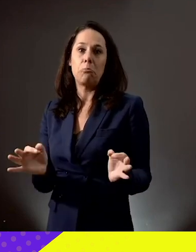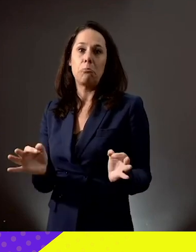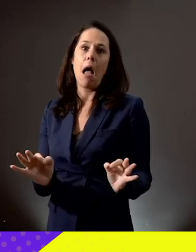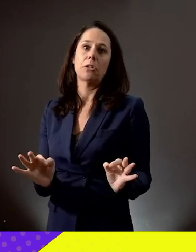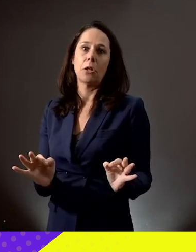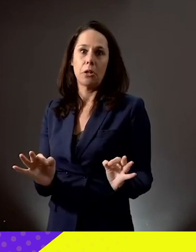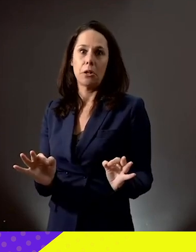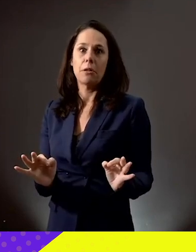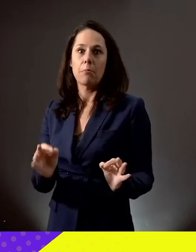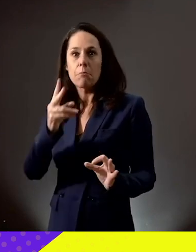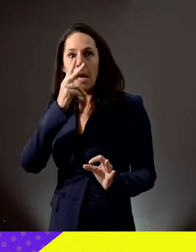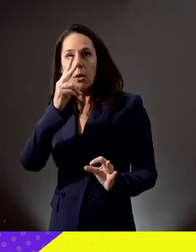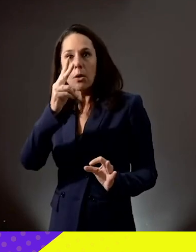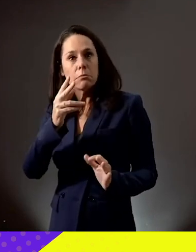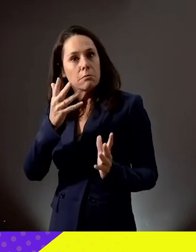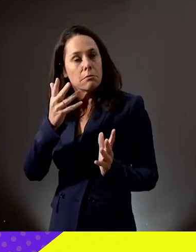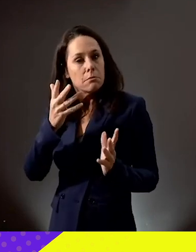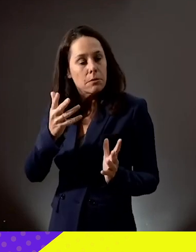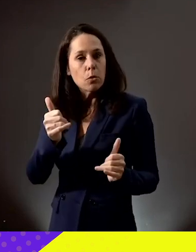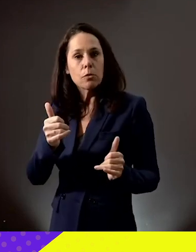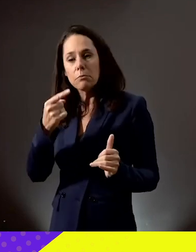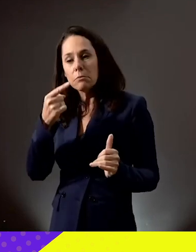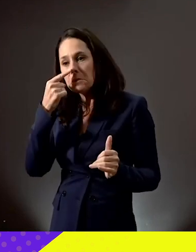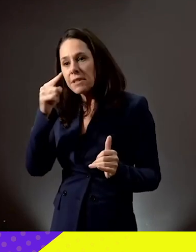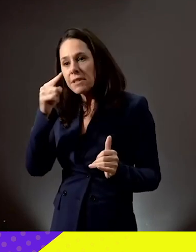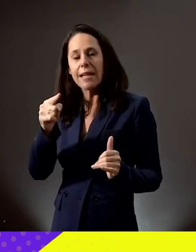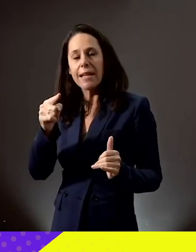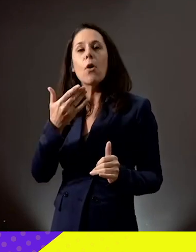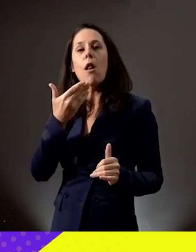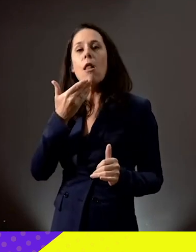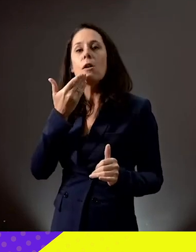this talented, young woman standing there.